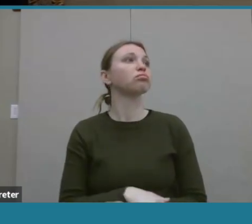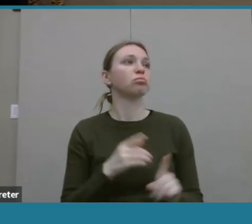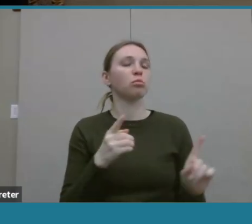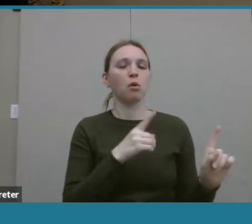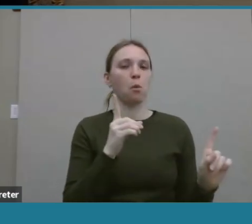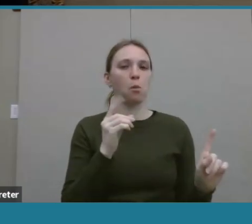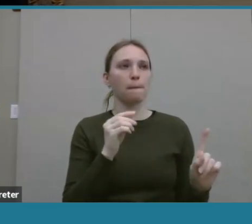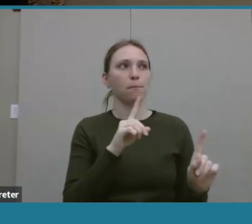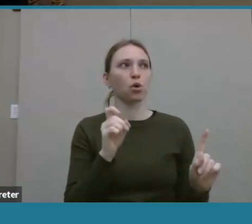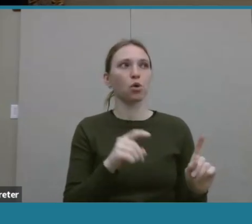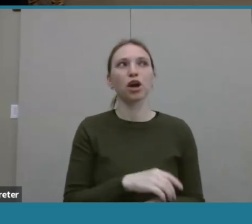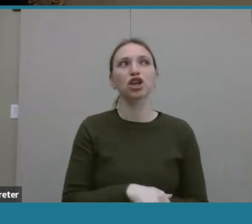Yeah, I have a question.